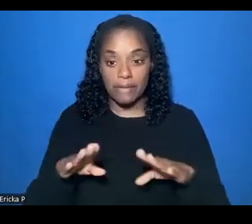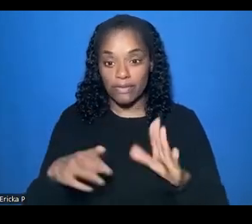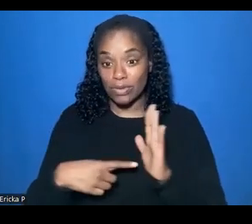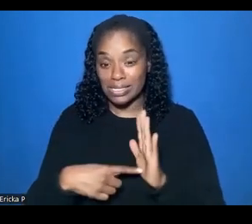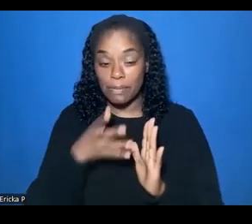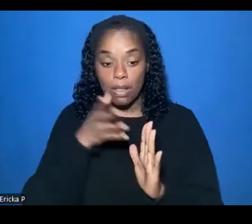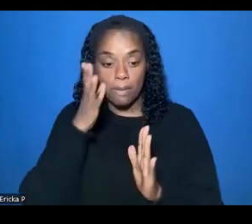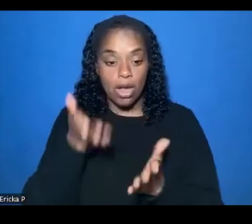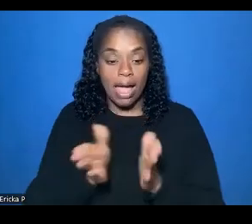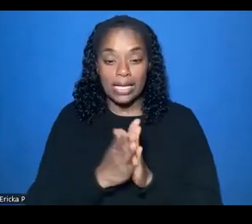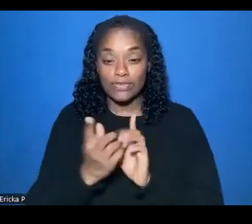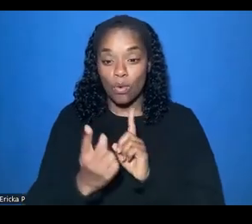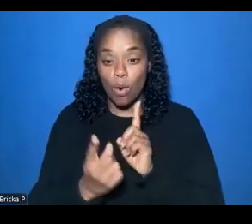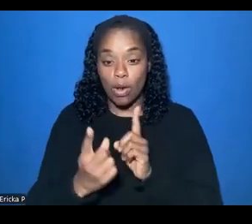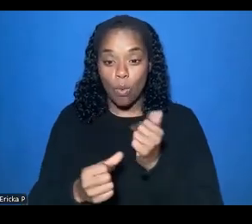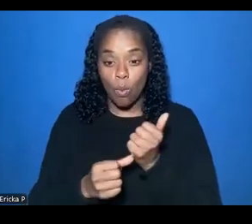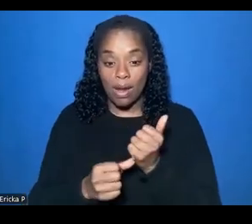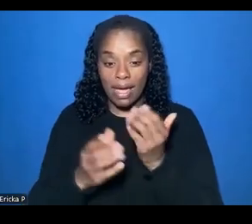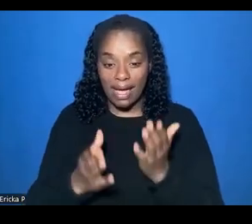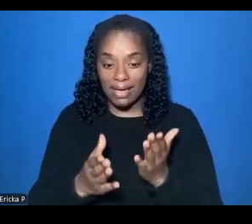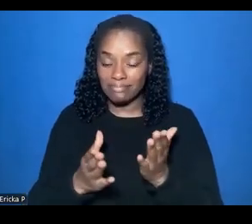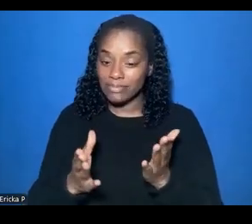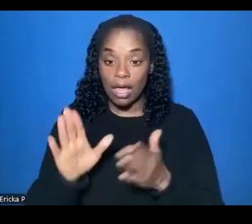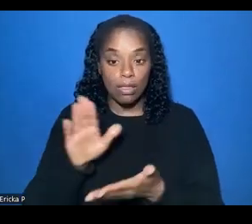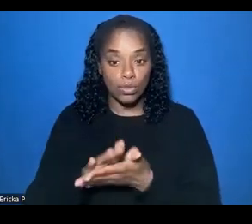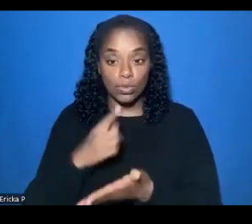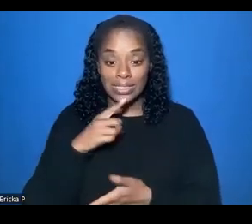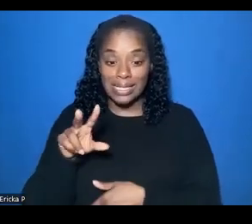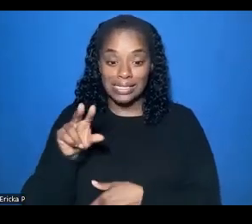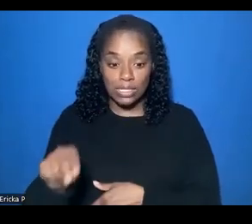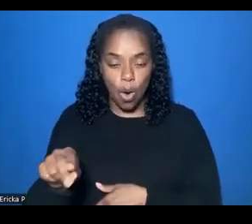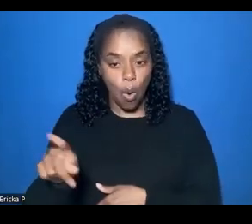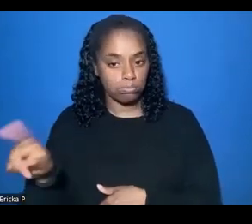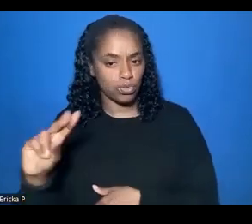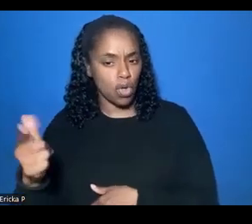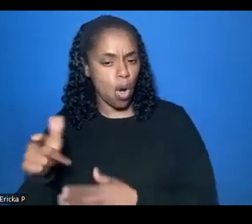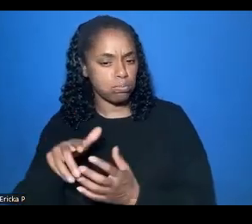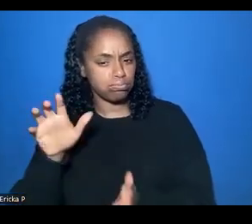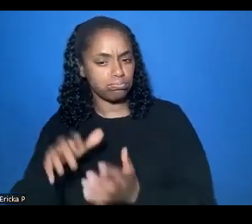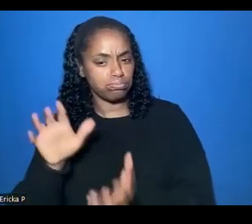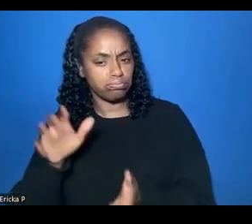that they first have to complete the Functional Behavior Assessment. I apologize for that.